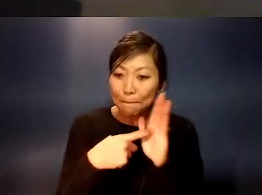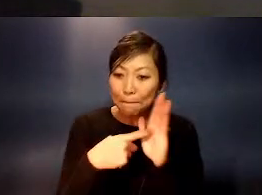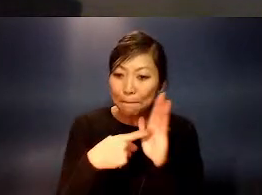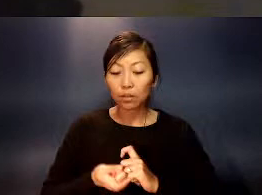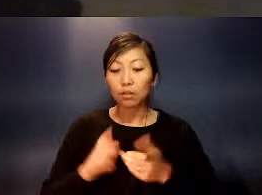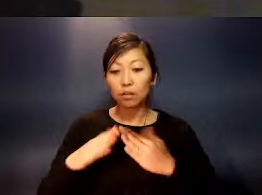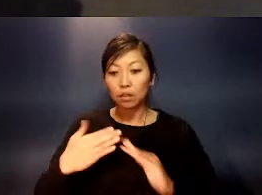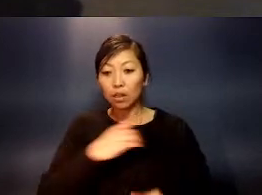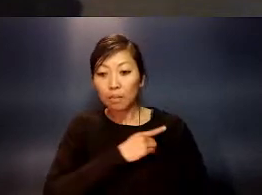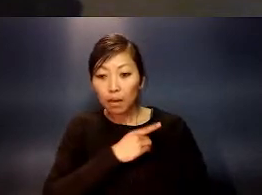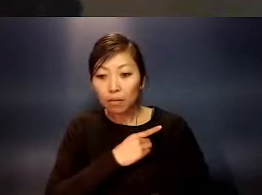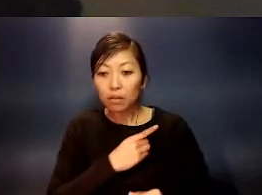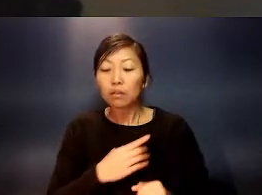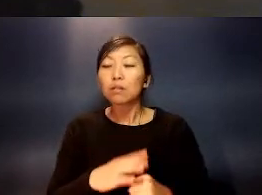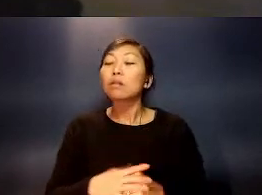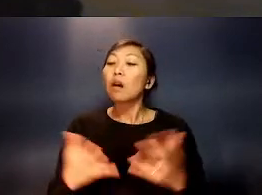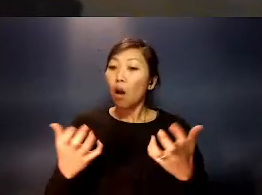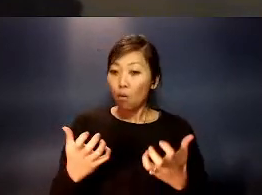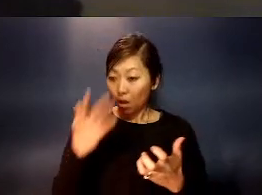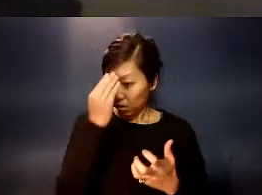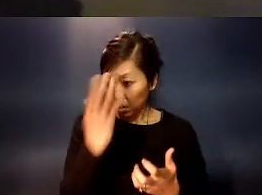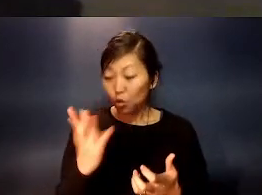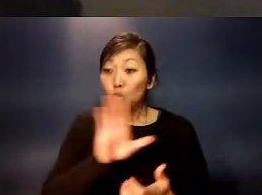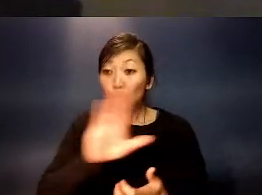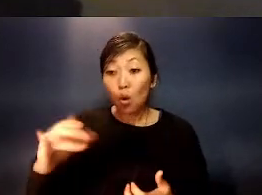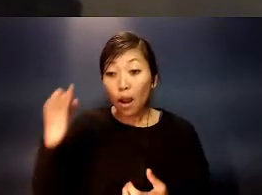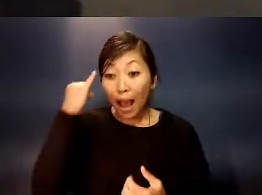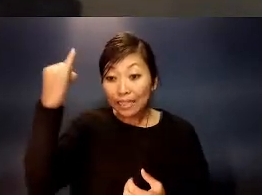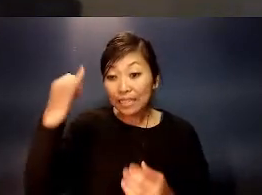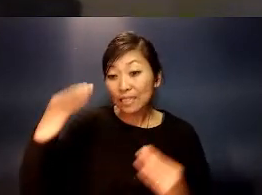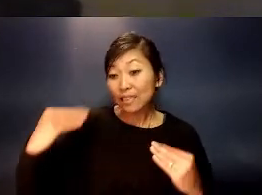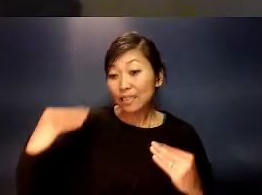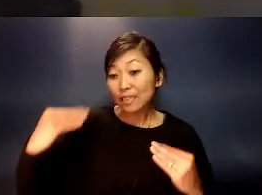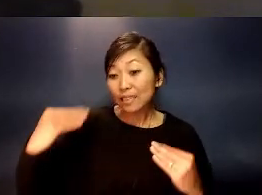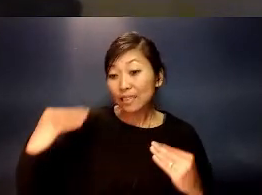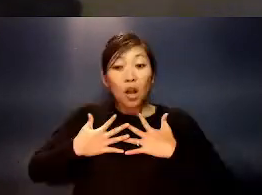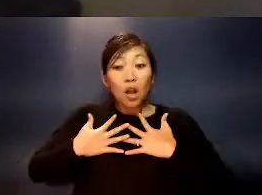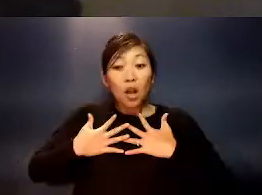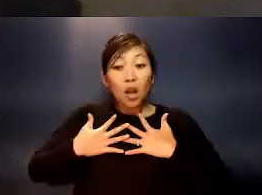YOUR COUNTERPARTS IN OTHER CITIES, BUILDING CHANGE FROM THE GROUND UP, AND I WILL GIVE MINNEAPOLIS MORE MODELS